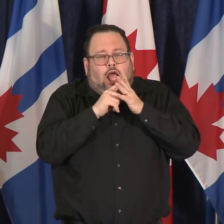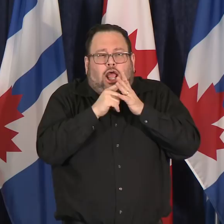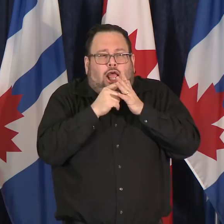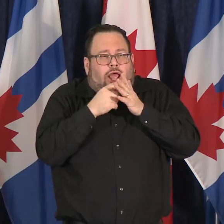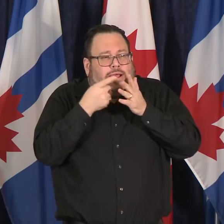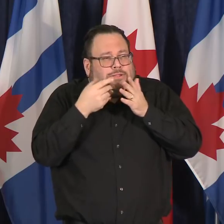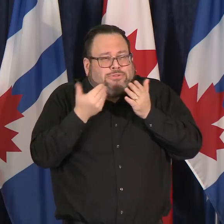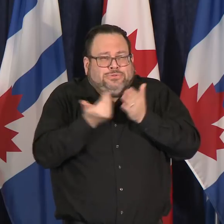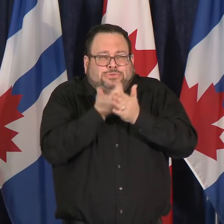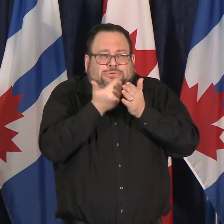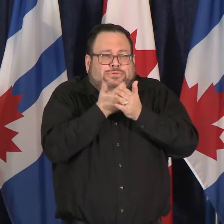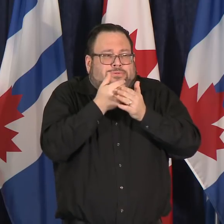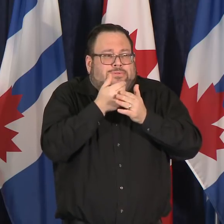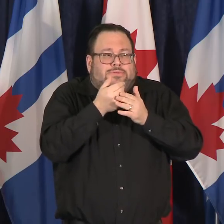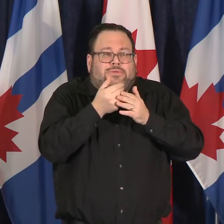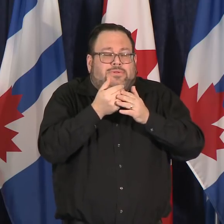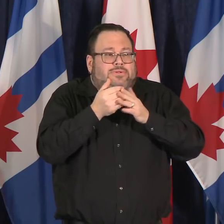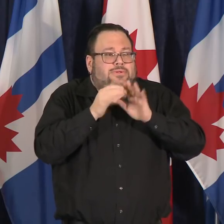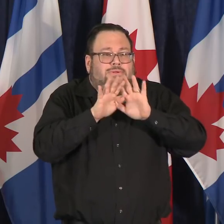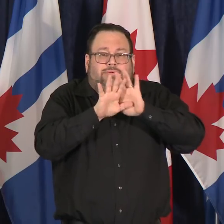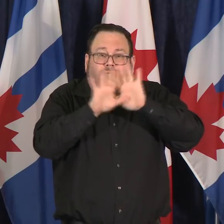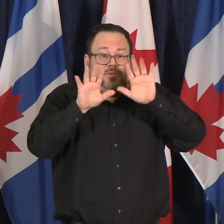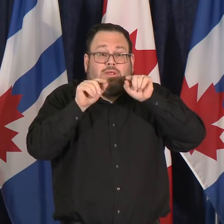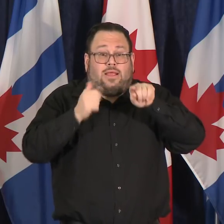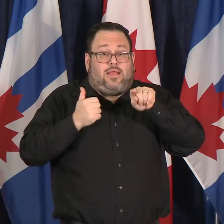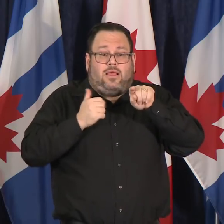like obviously we could go one way or it could go another way so where are we out